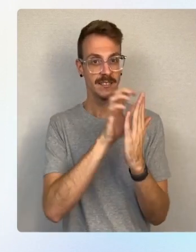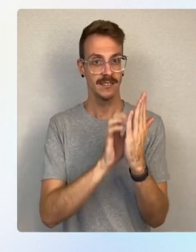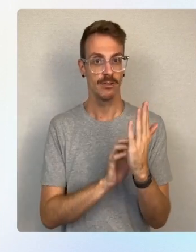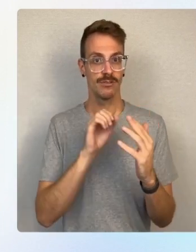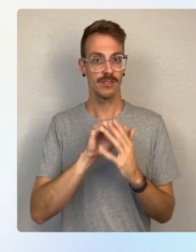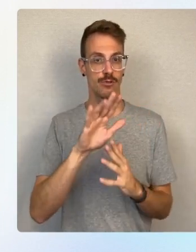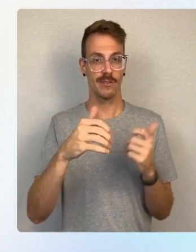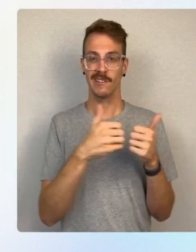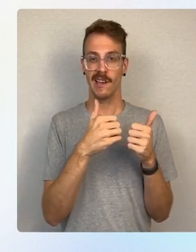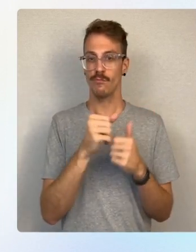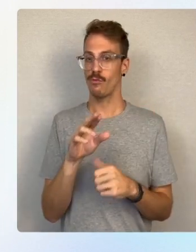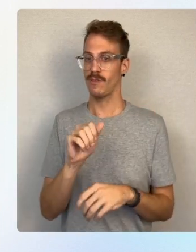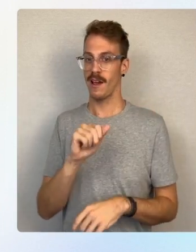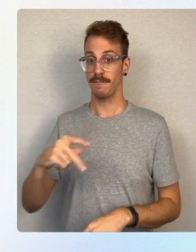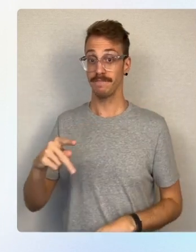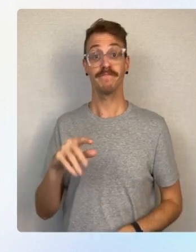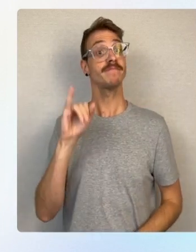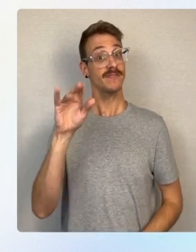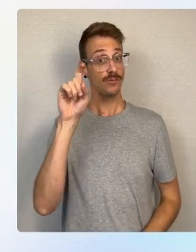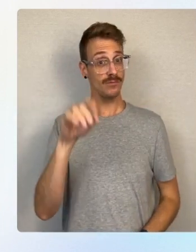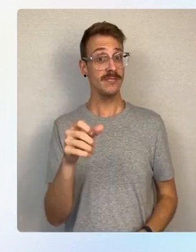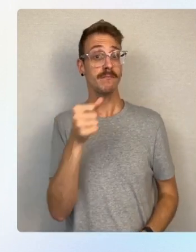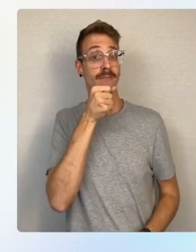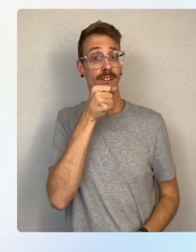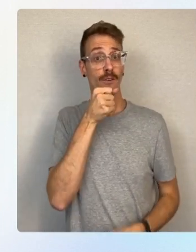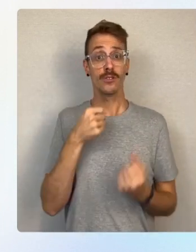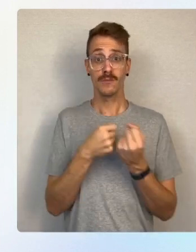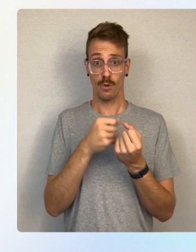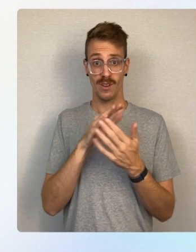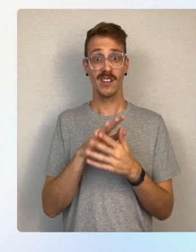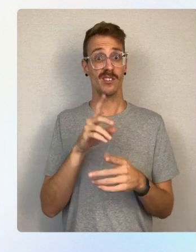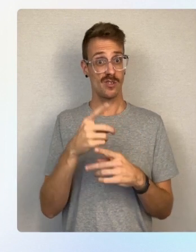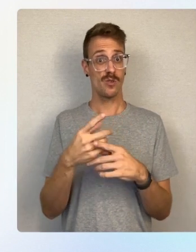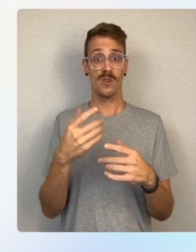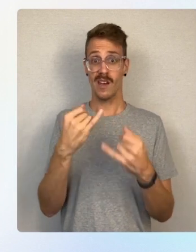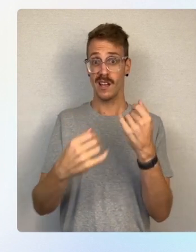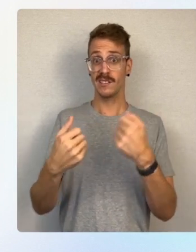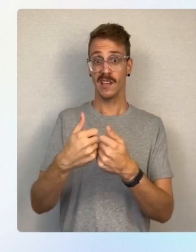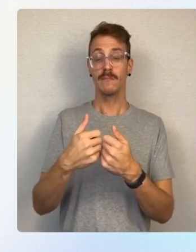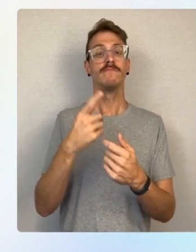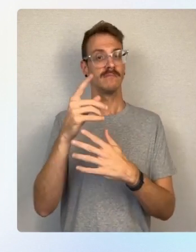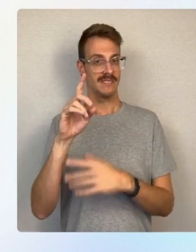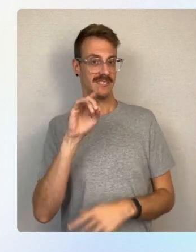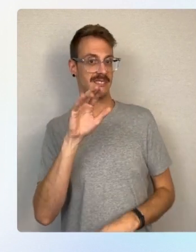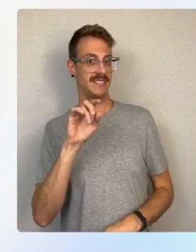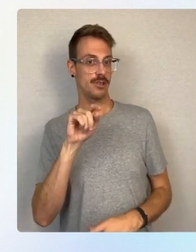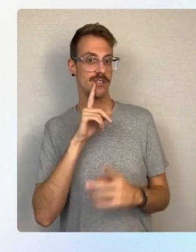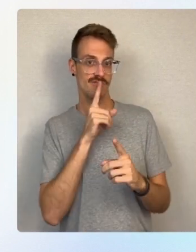in your game or app. If you need mic support in your in game keyboard, dictation can really help.